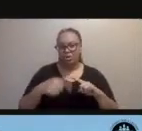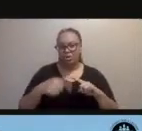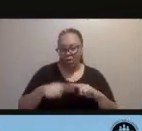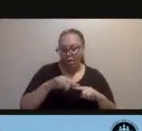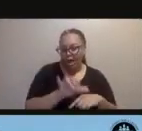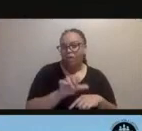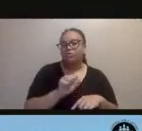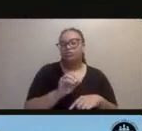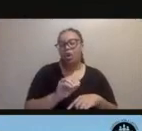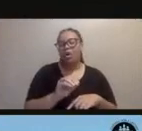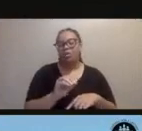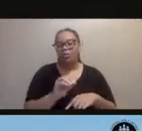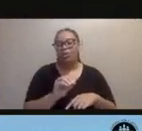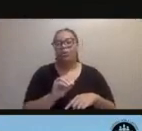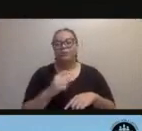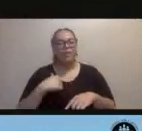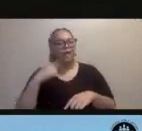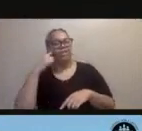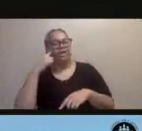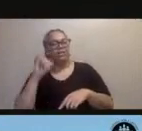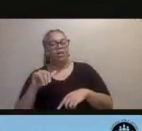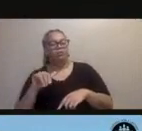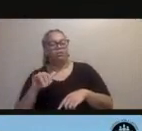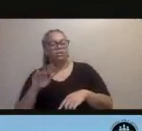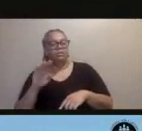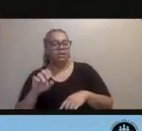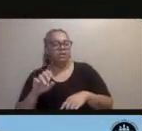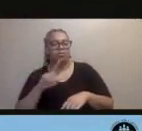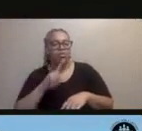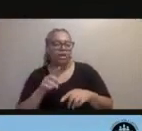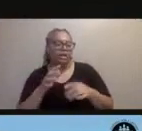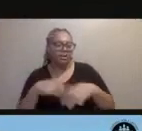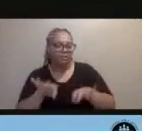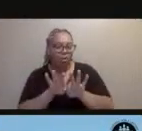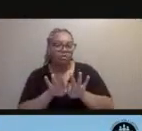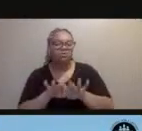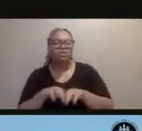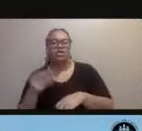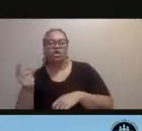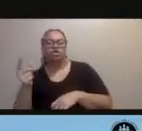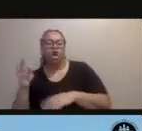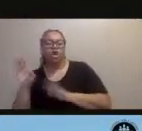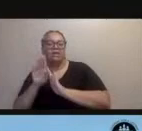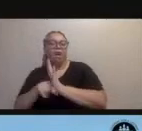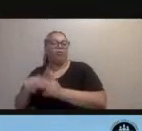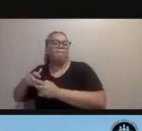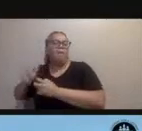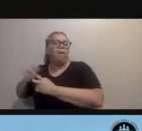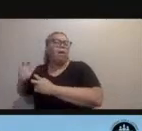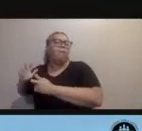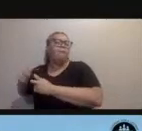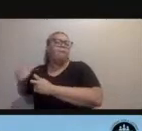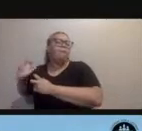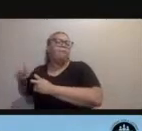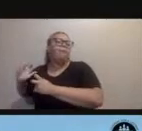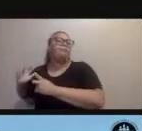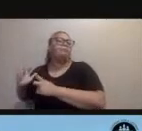I DON'T THINK THAT WE TYPICALLY LOOK AT ISSUES AROUND 3 6